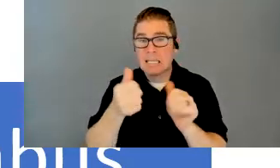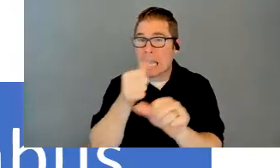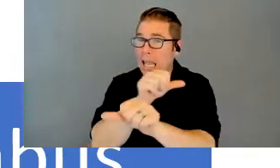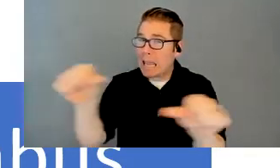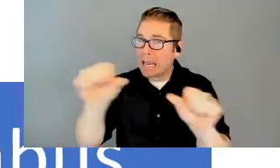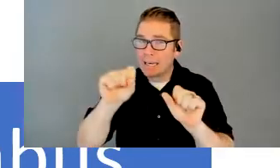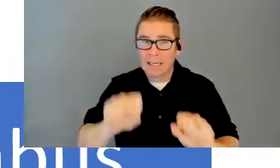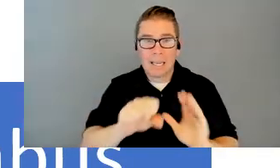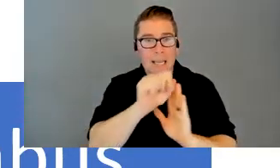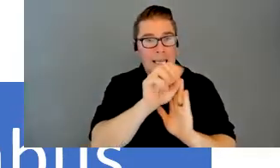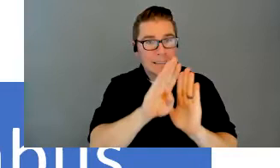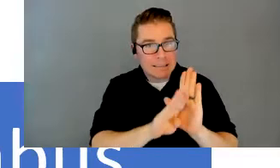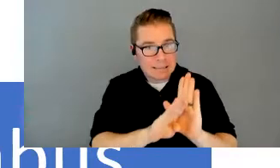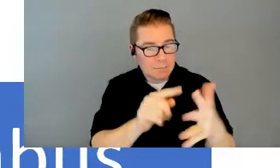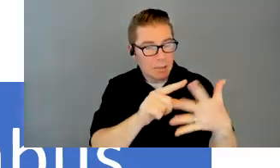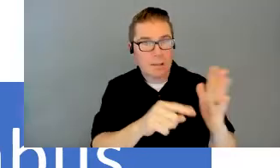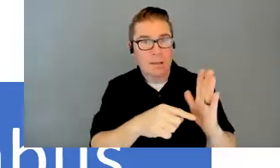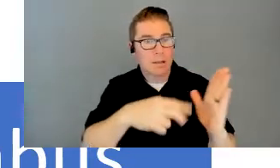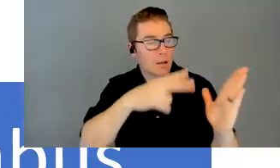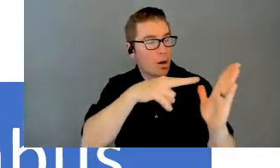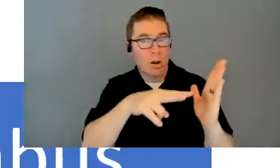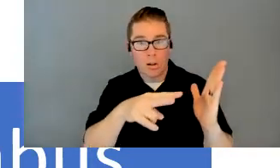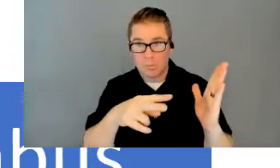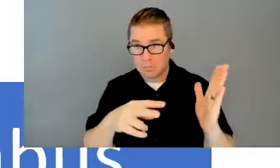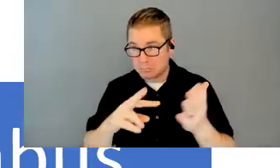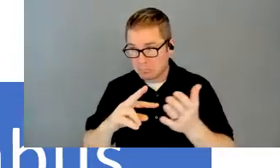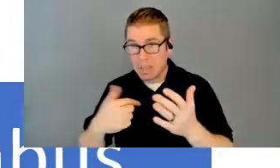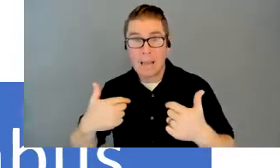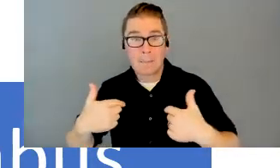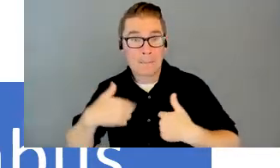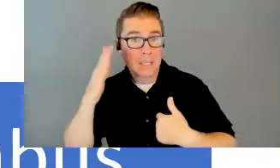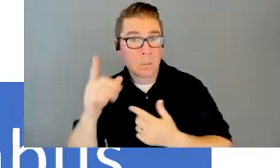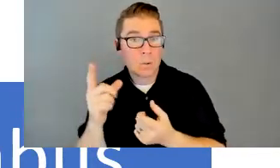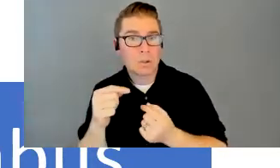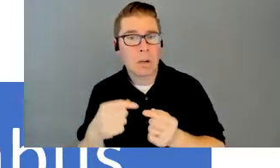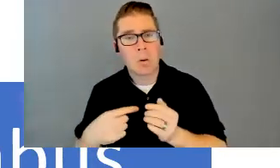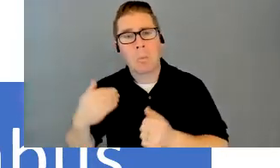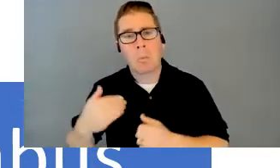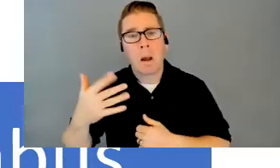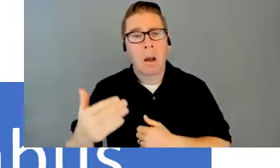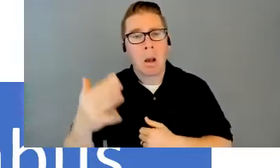And I will periodically just go poke around and I'll read some and I've seen this policy